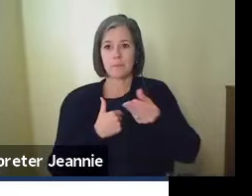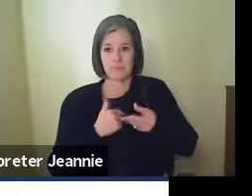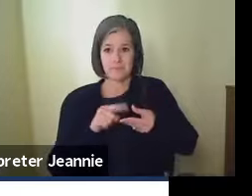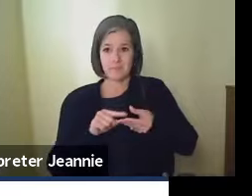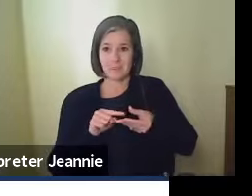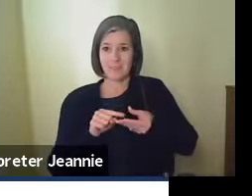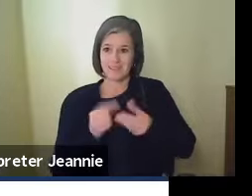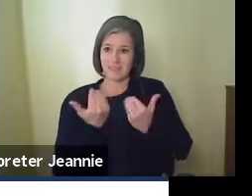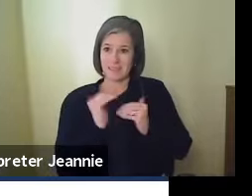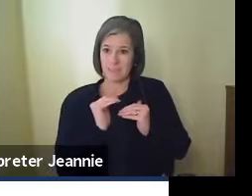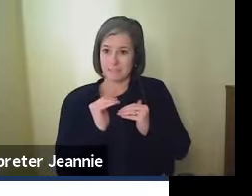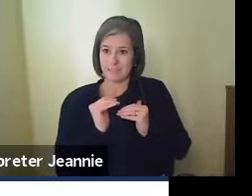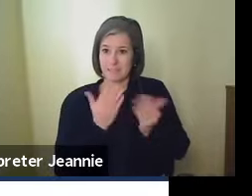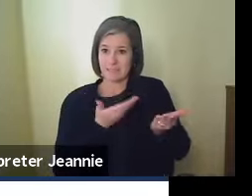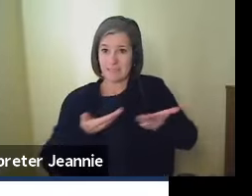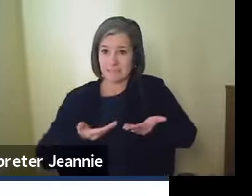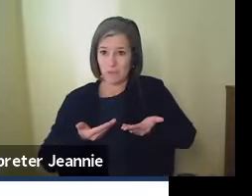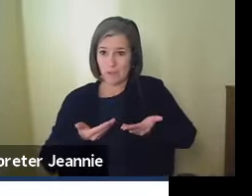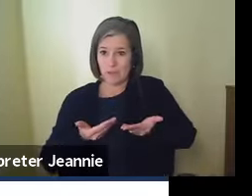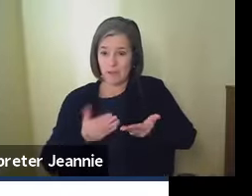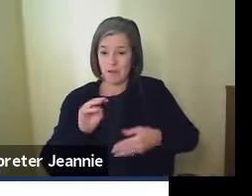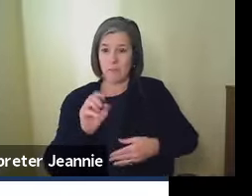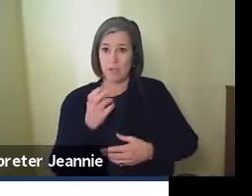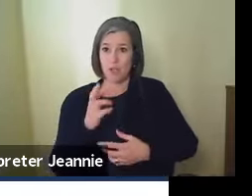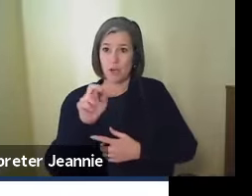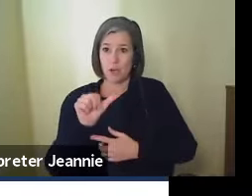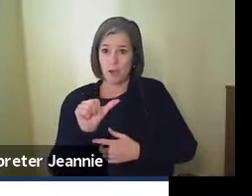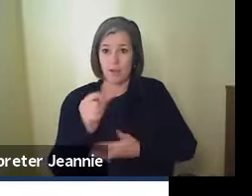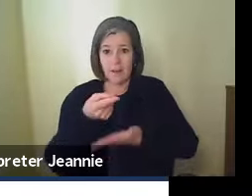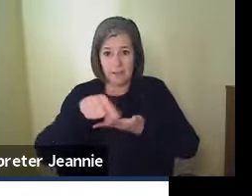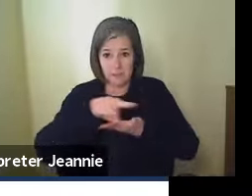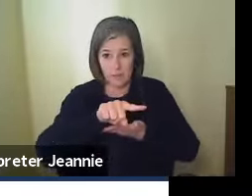limited delivery of Moderna vaccine next week and the weeks following.